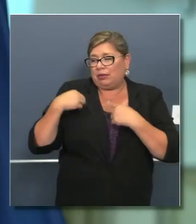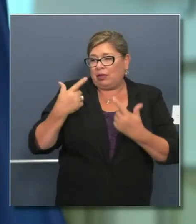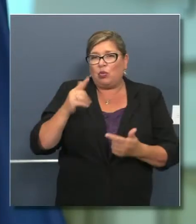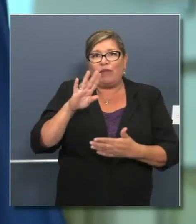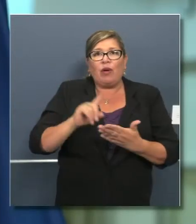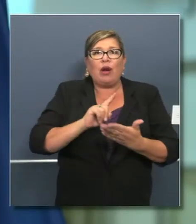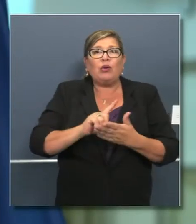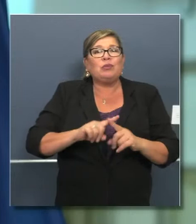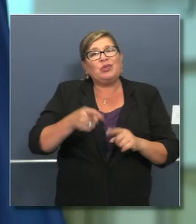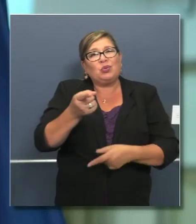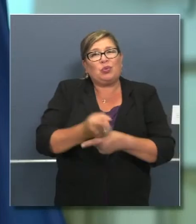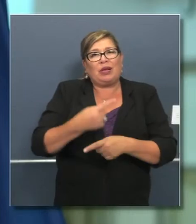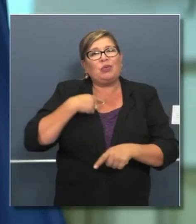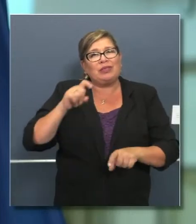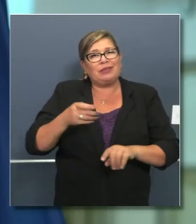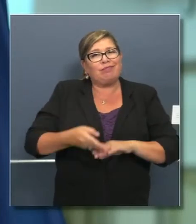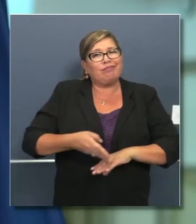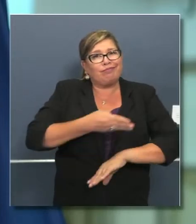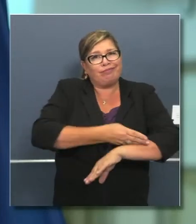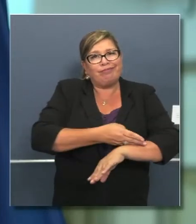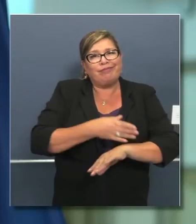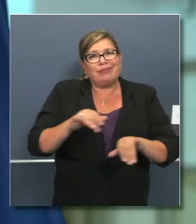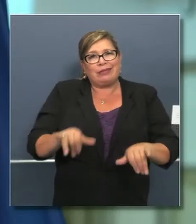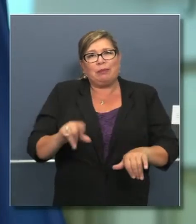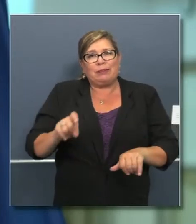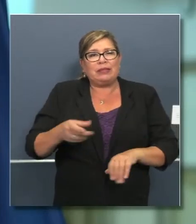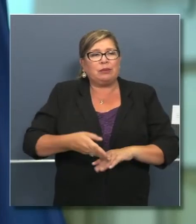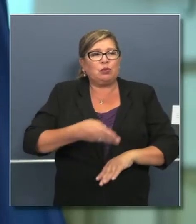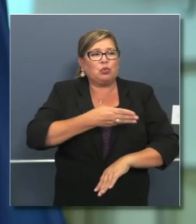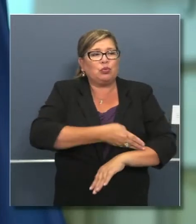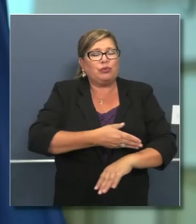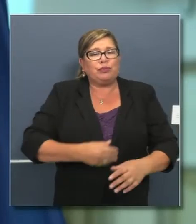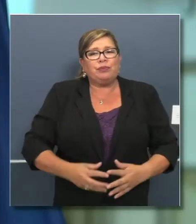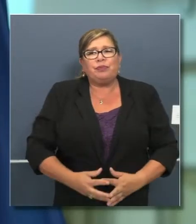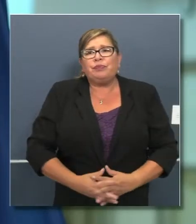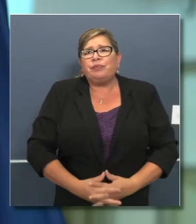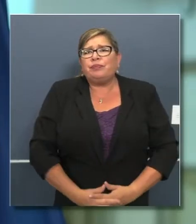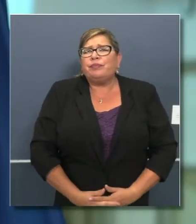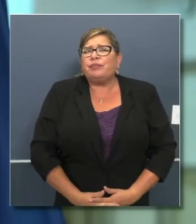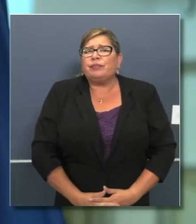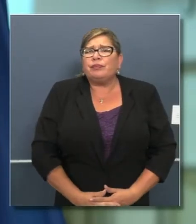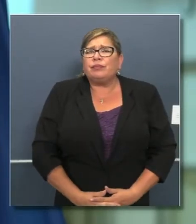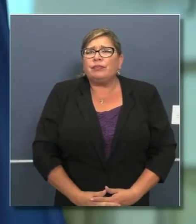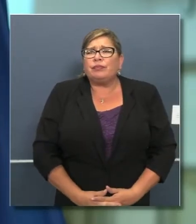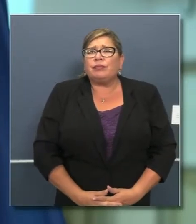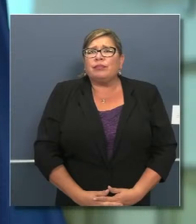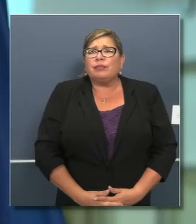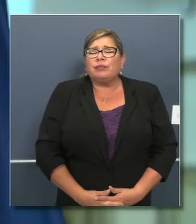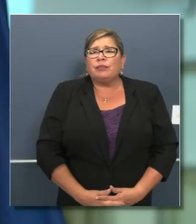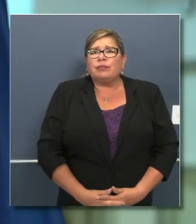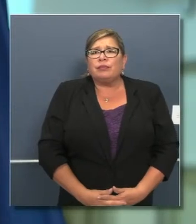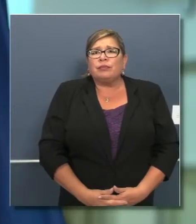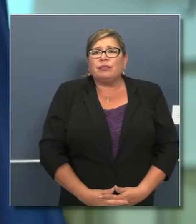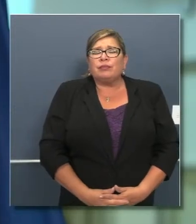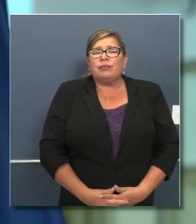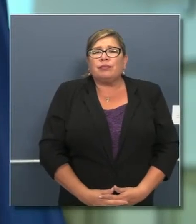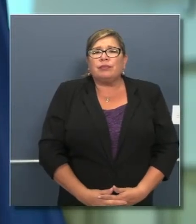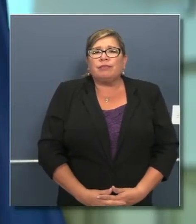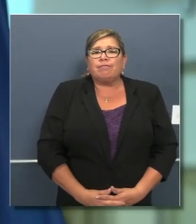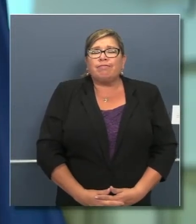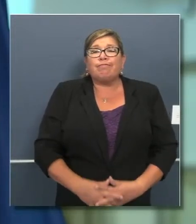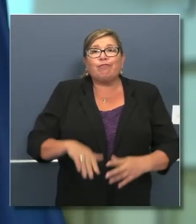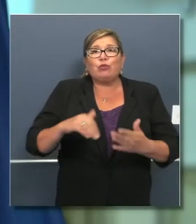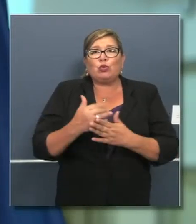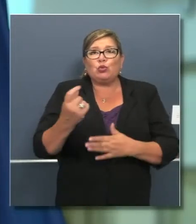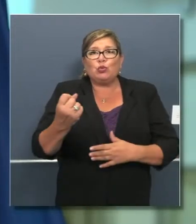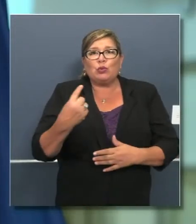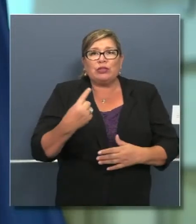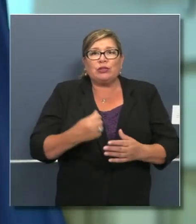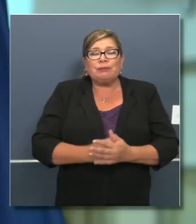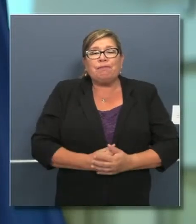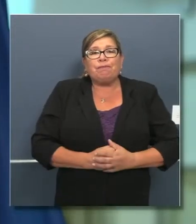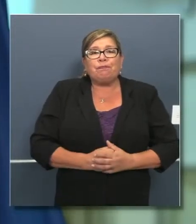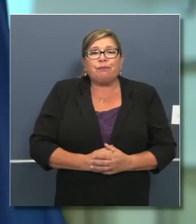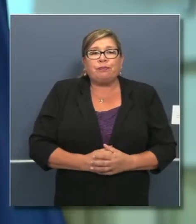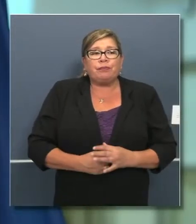thank you very much governor good morning I wonder if you could address the competing science out